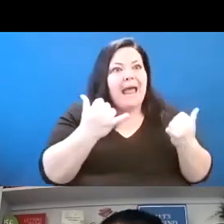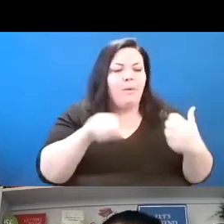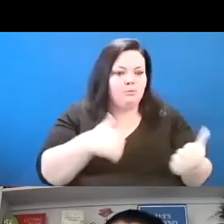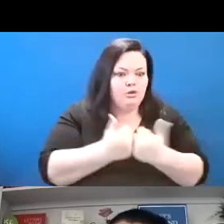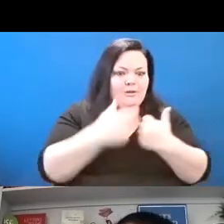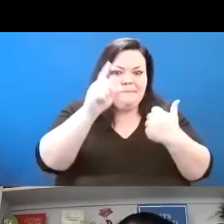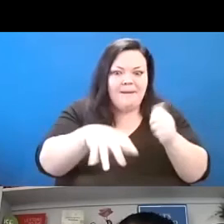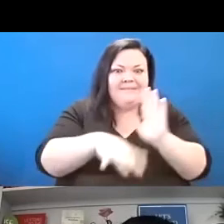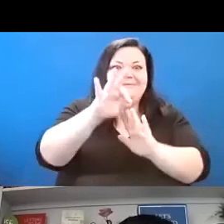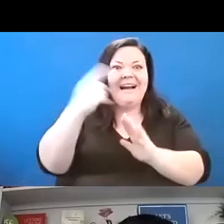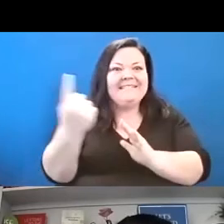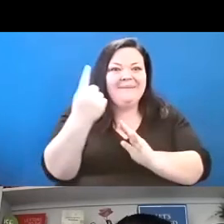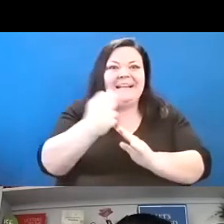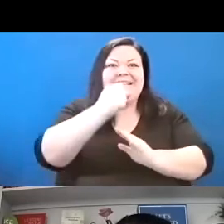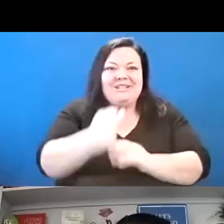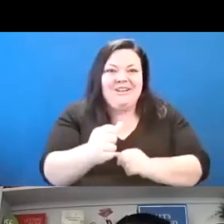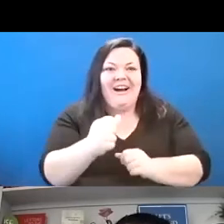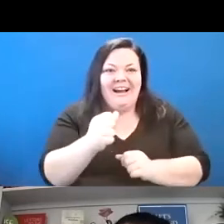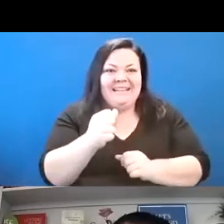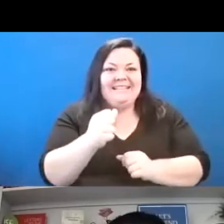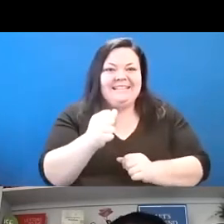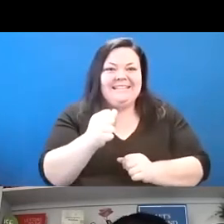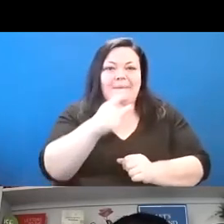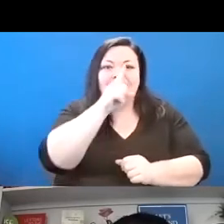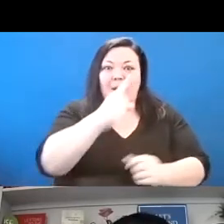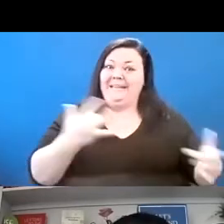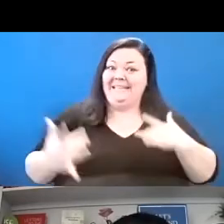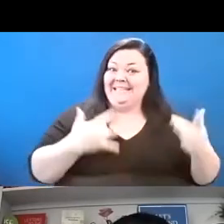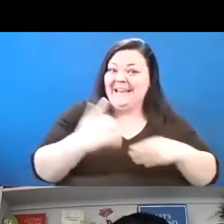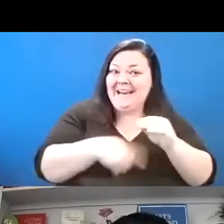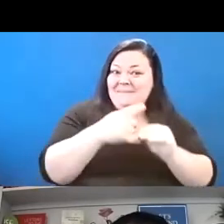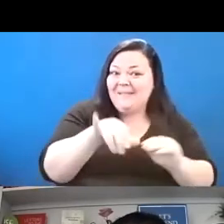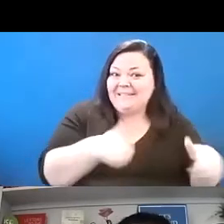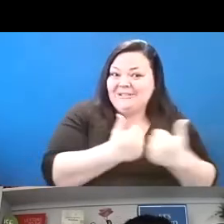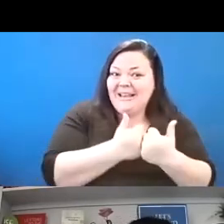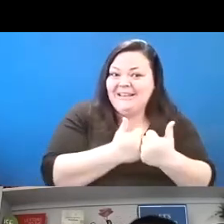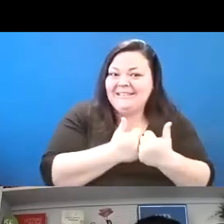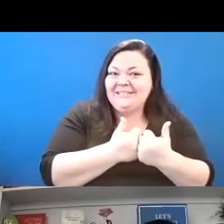that is not and i am very excited about that challenge and i might reach out on twitter